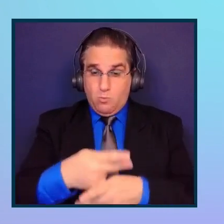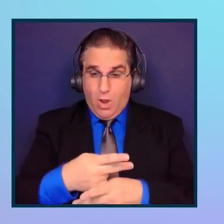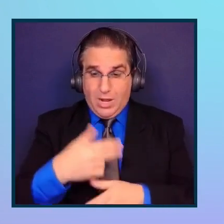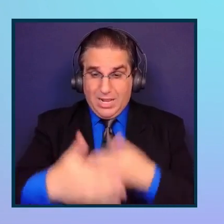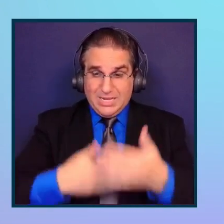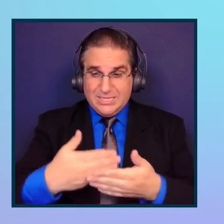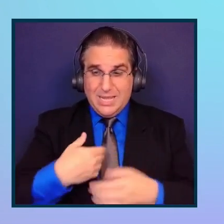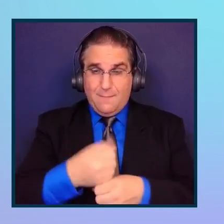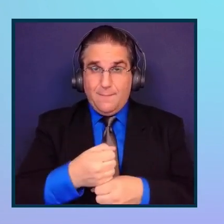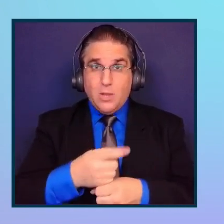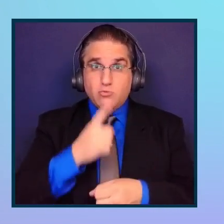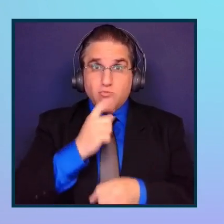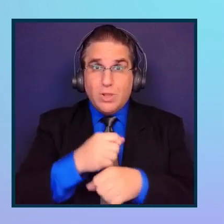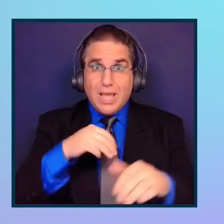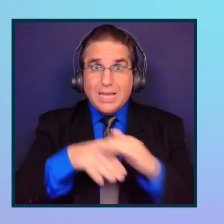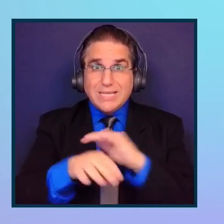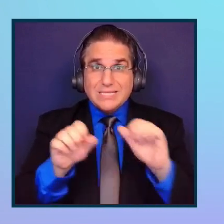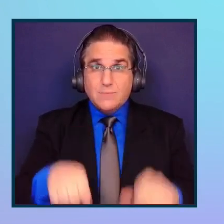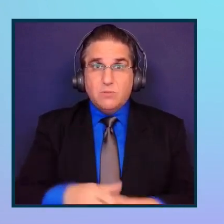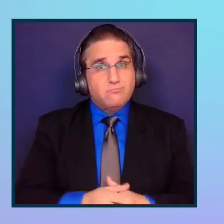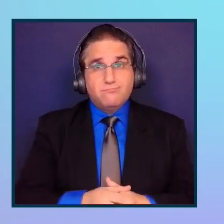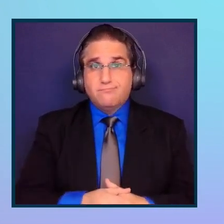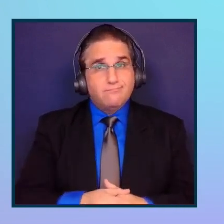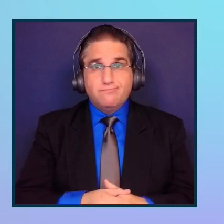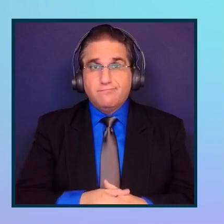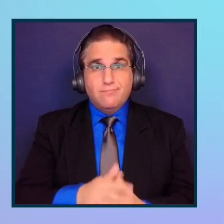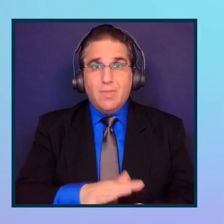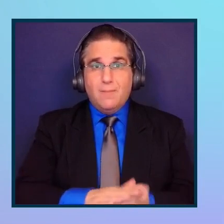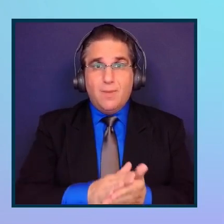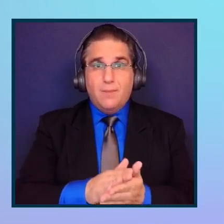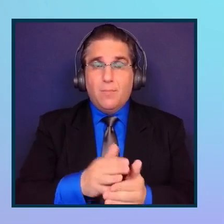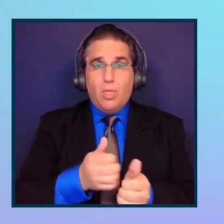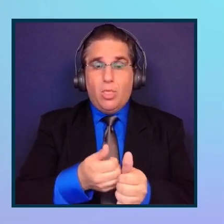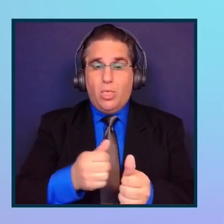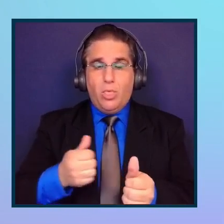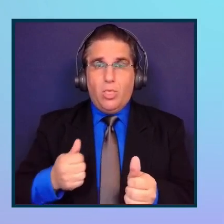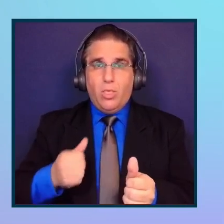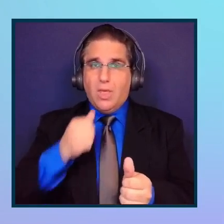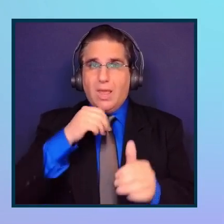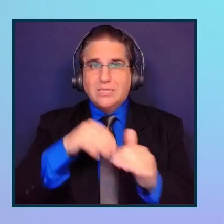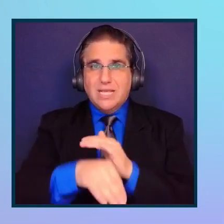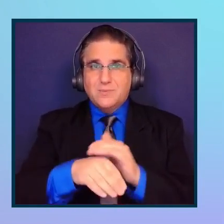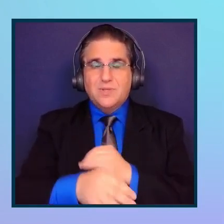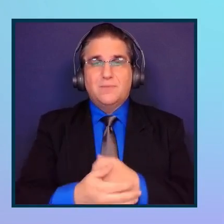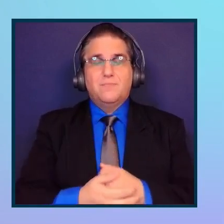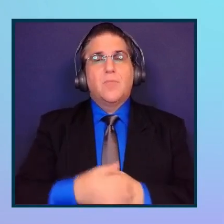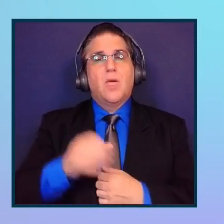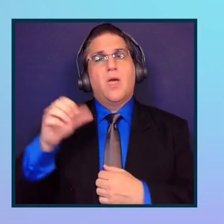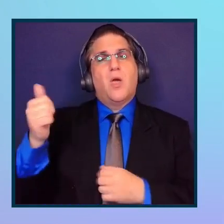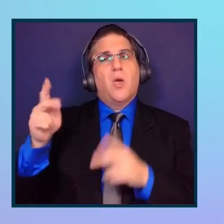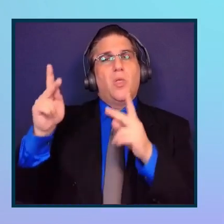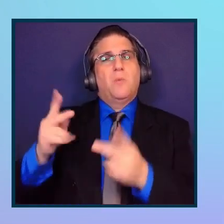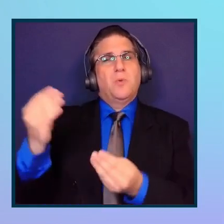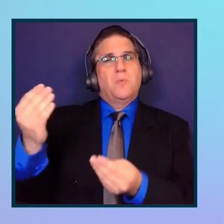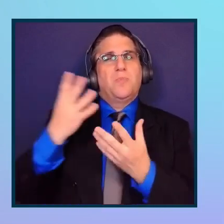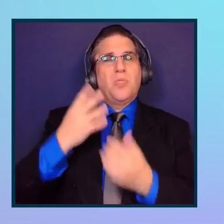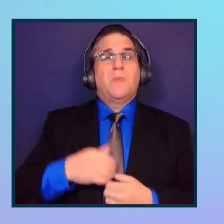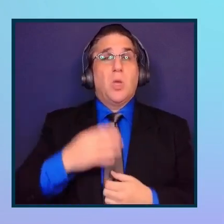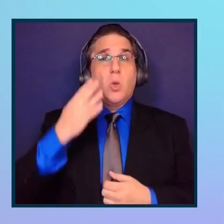My partner, Alex Hagar often cites the curb cut, which once we understood that people that use strollers,